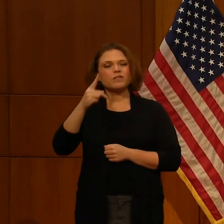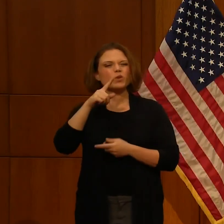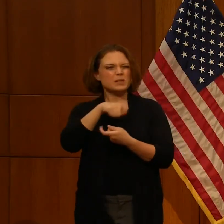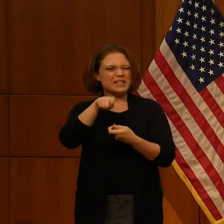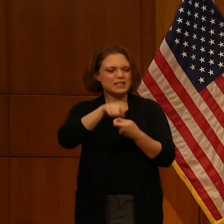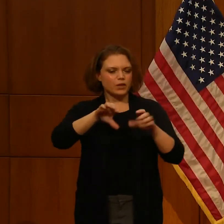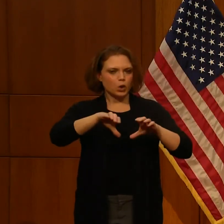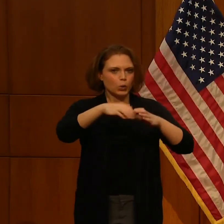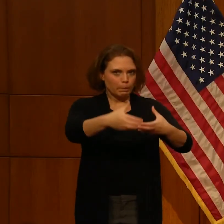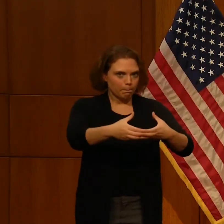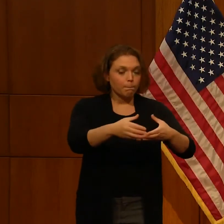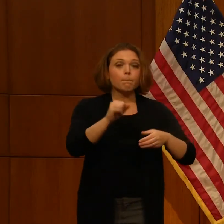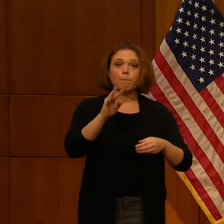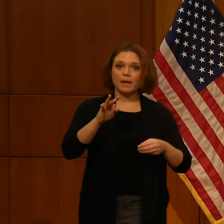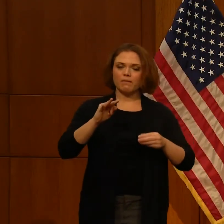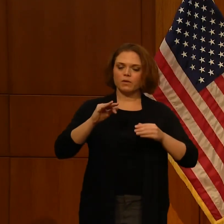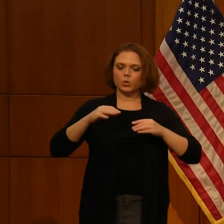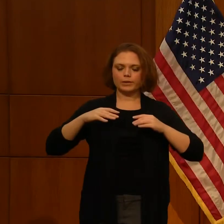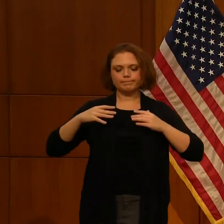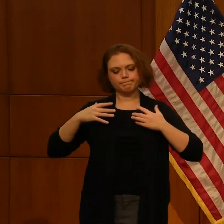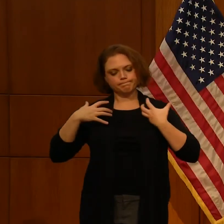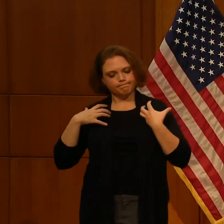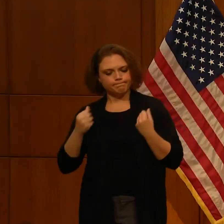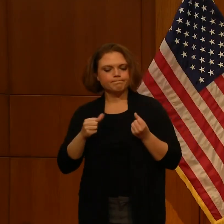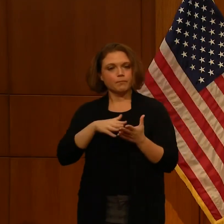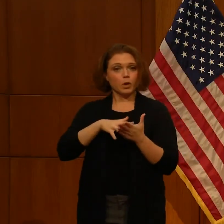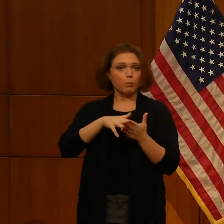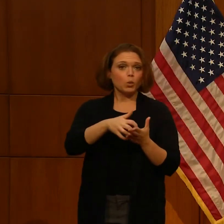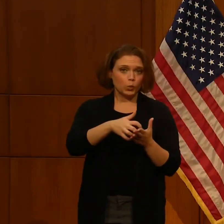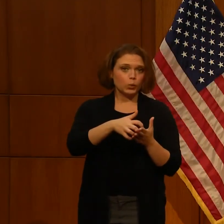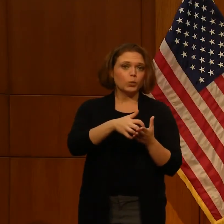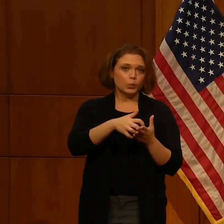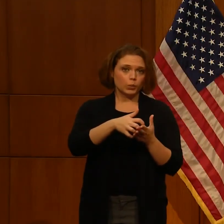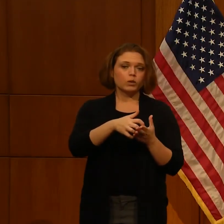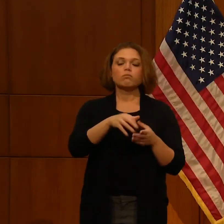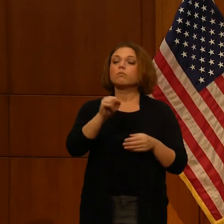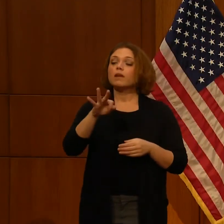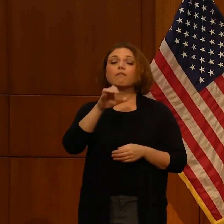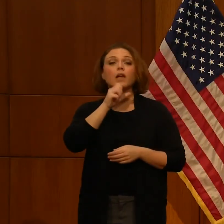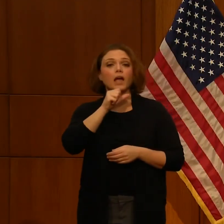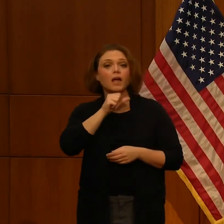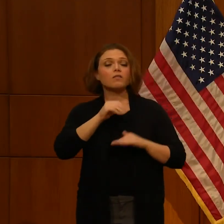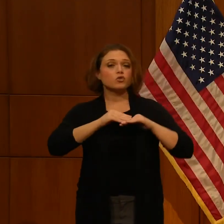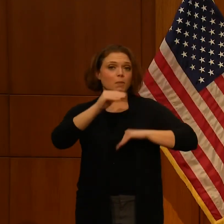SPECIFIC GROUPS OF PEOPLE. THOSE WHO ARE IMMUNE,